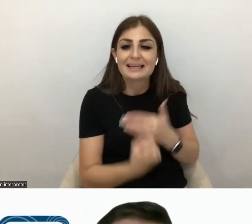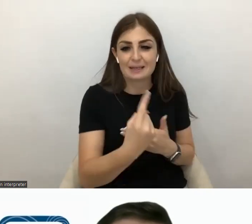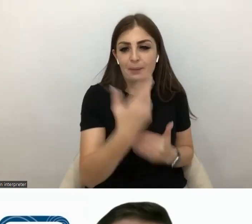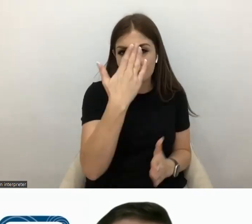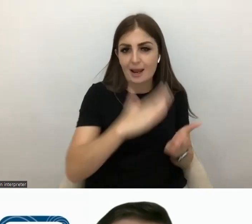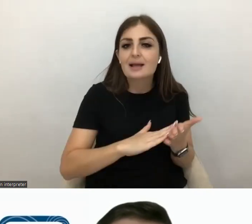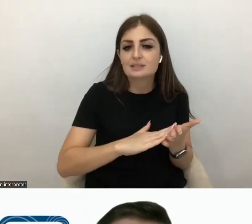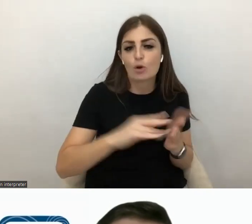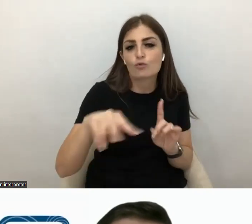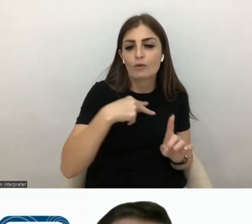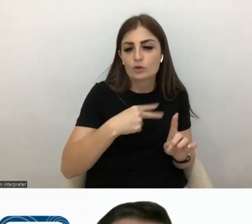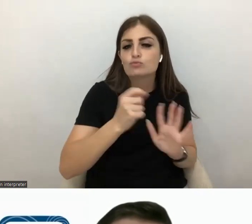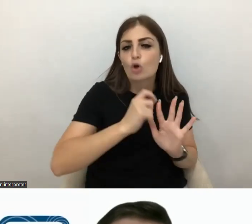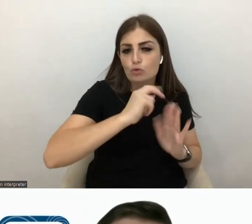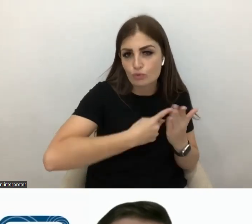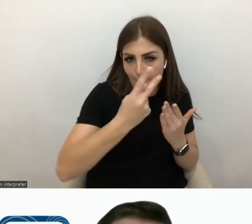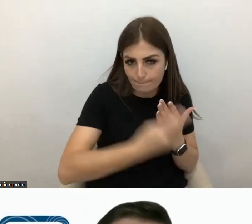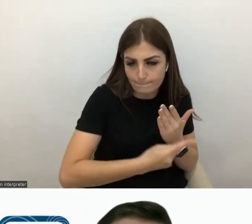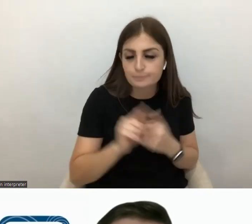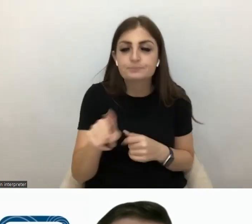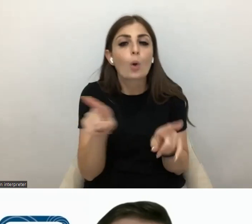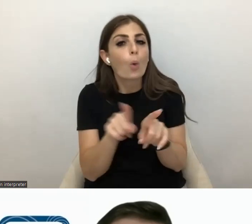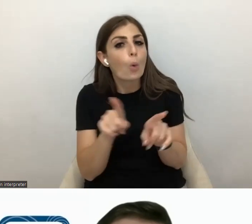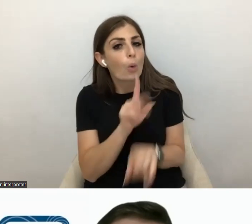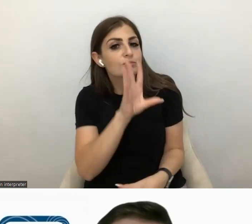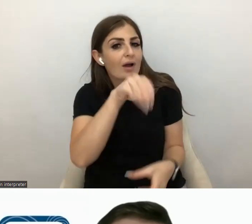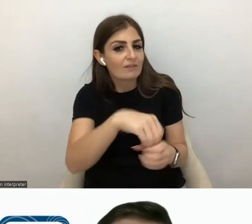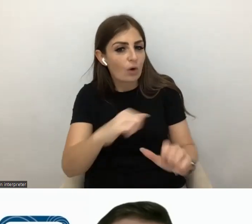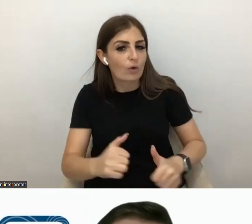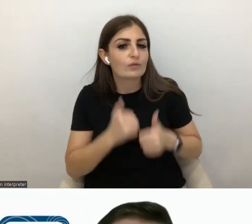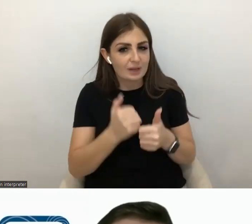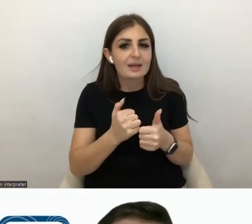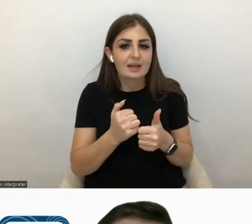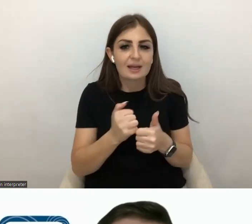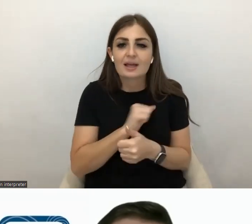Sam is a member of the Independent Expert Review Oversight Committee.